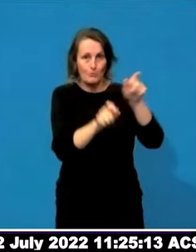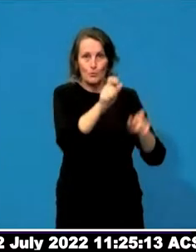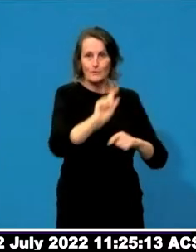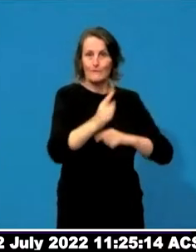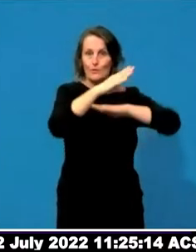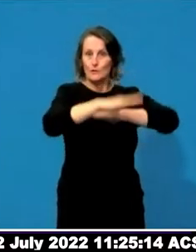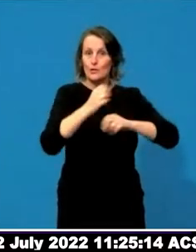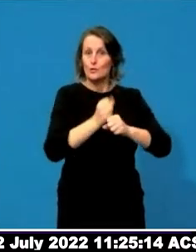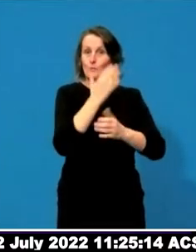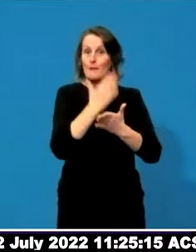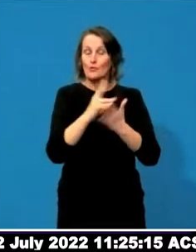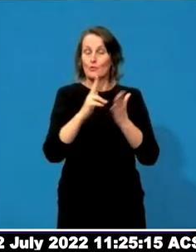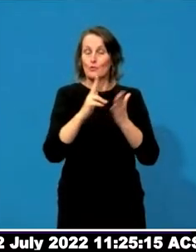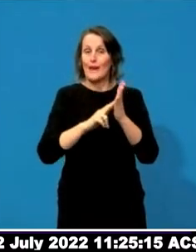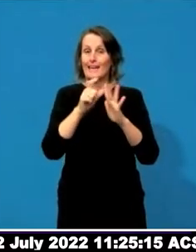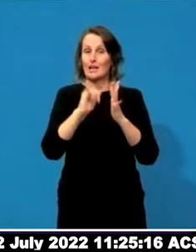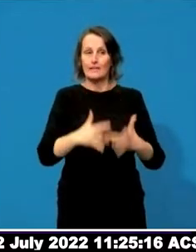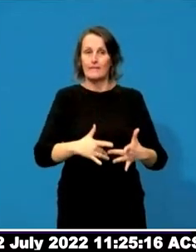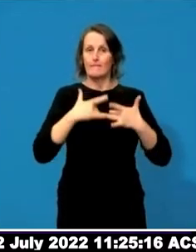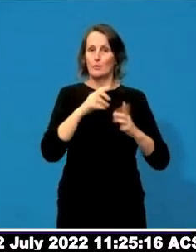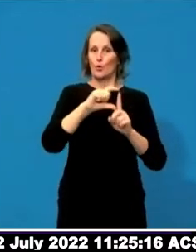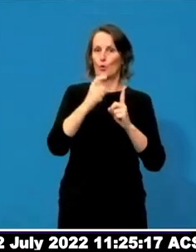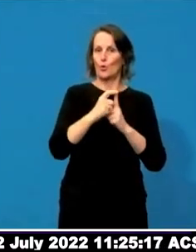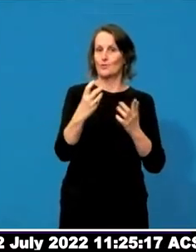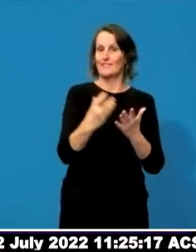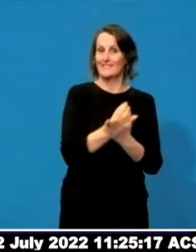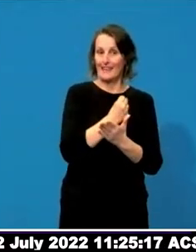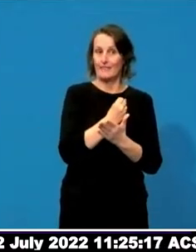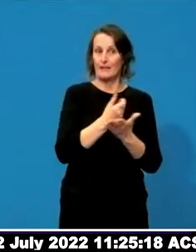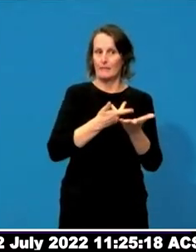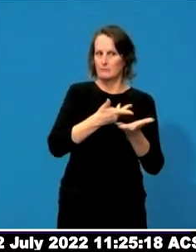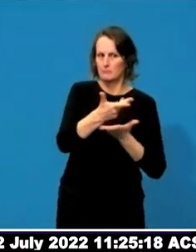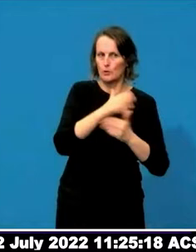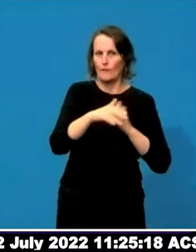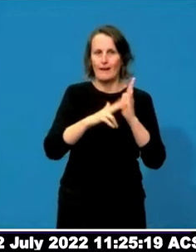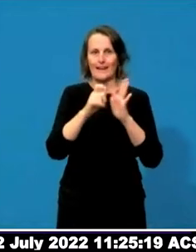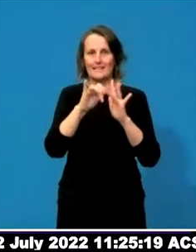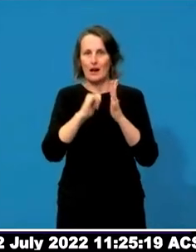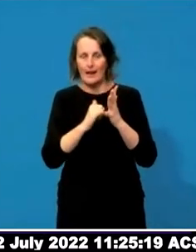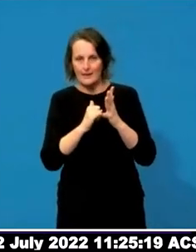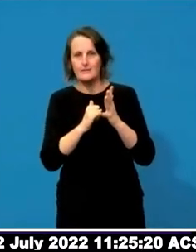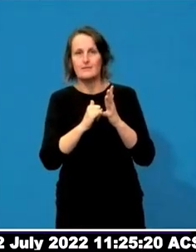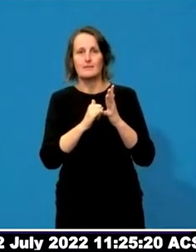optimising the participant's engagement with the NDIS and the outcomes they are able to achieve."